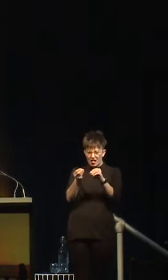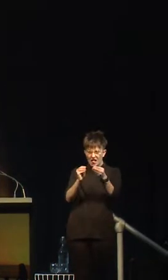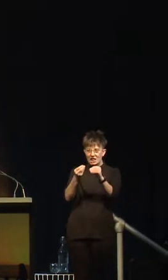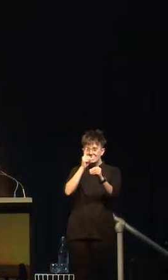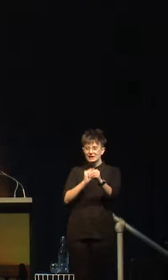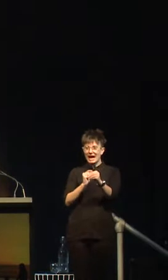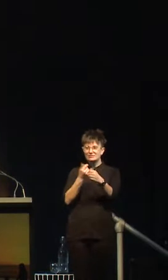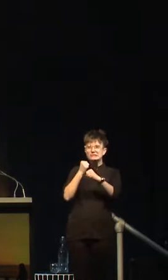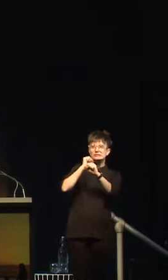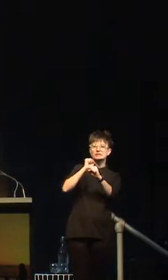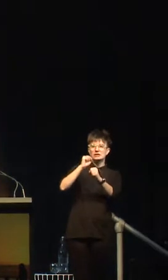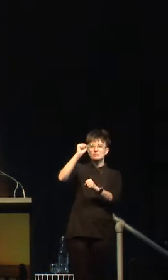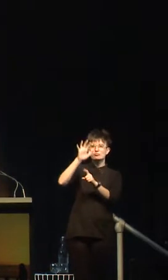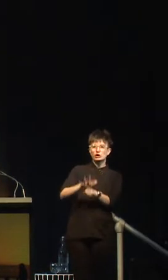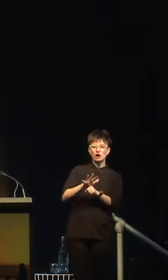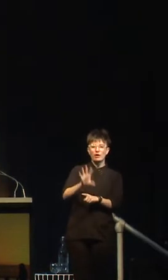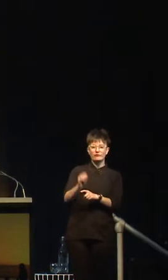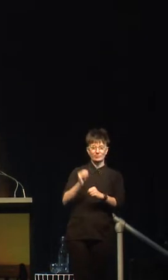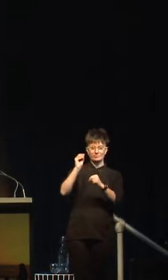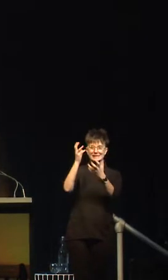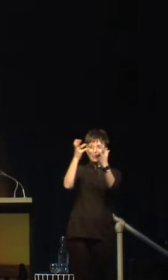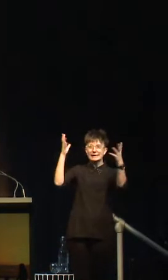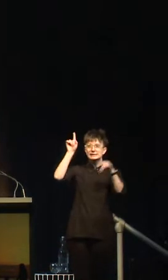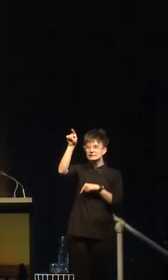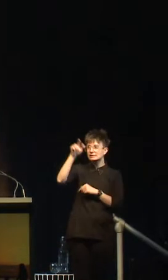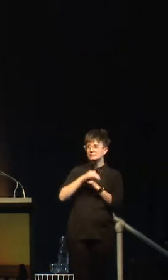of space. We're going to need new guidance systems, and new computing systems. We're